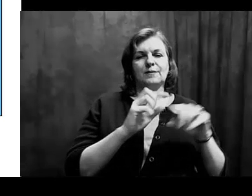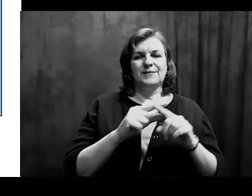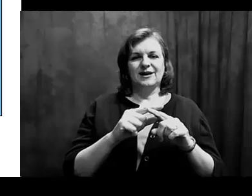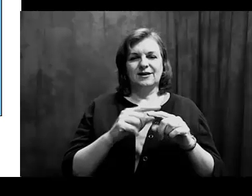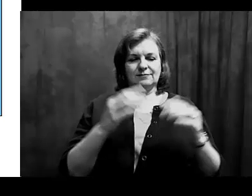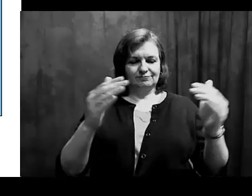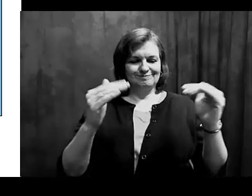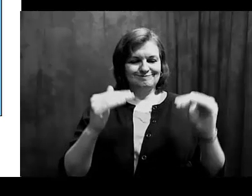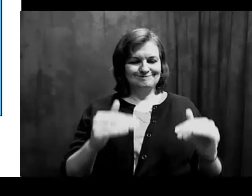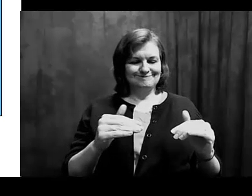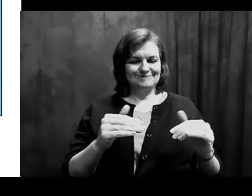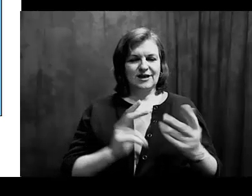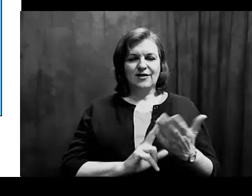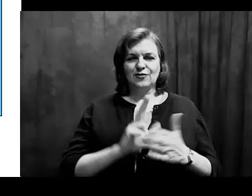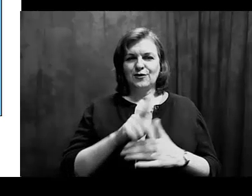with the hypertonic solution